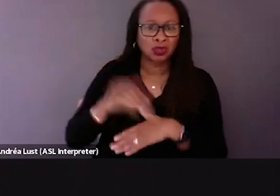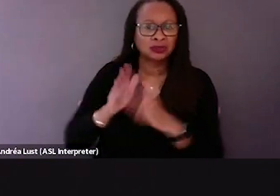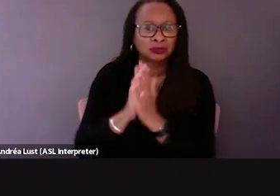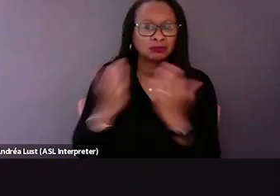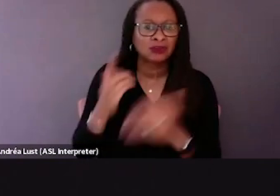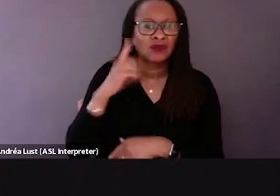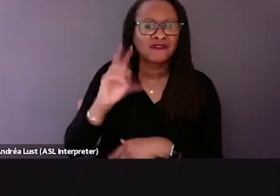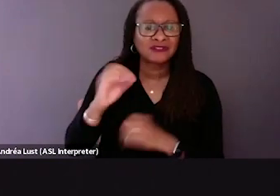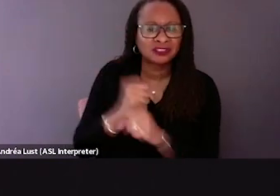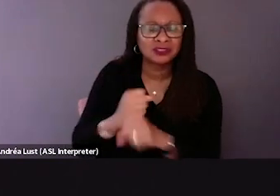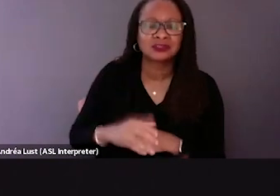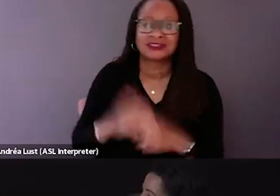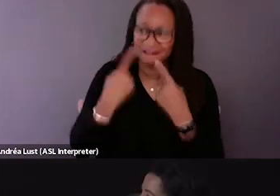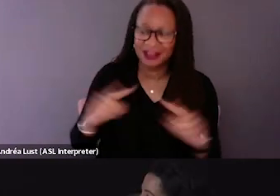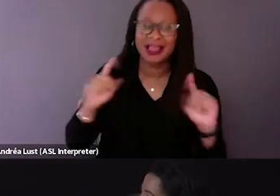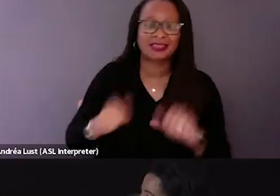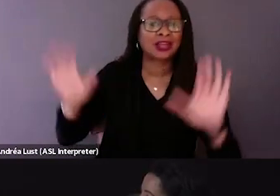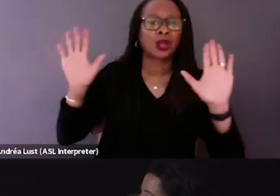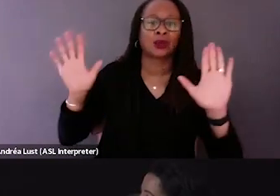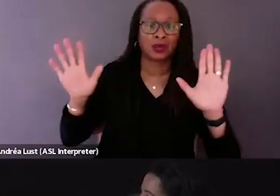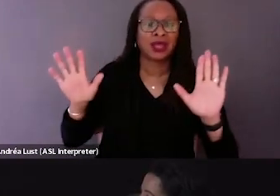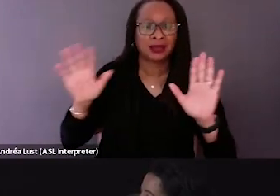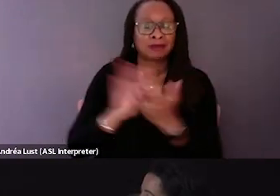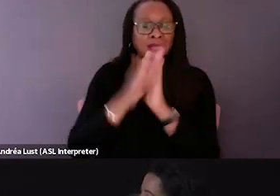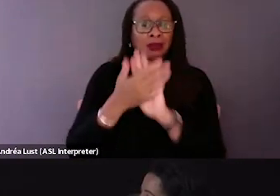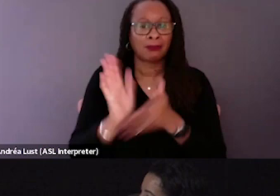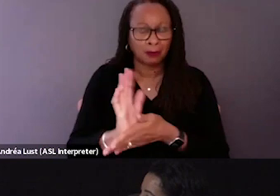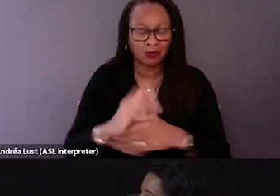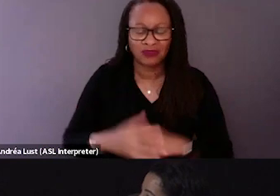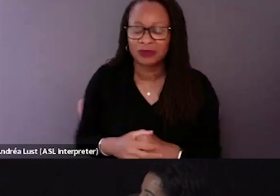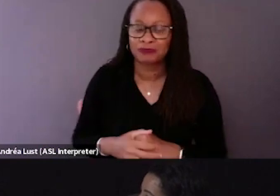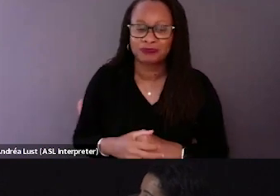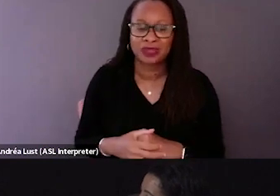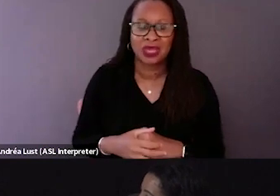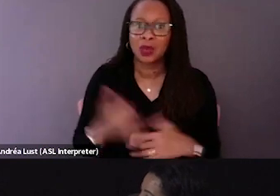to finally be letting go of it and, you know, what her anticipation and feelings were